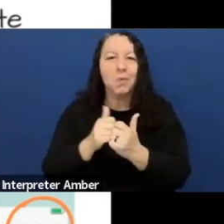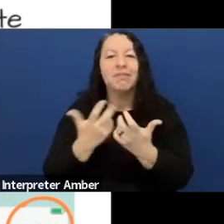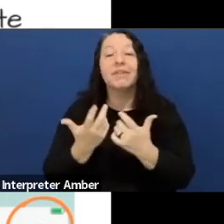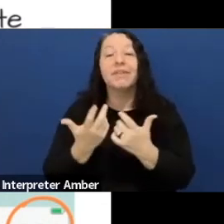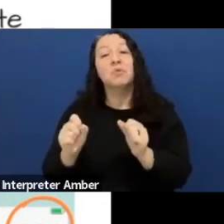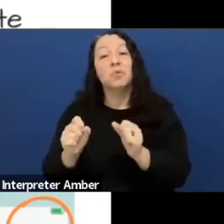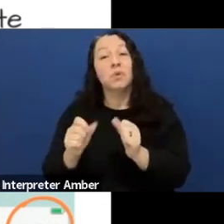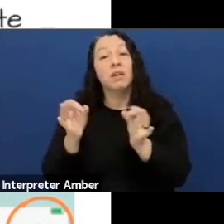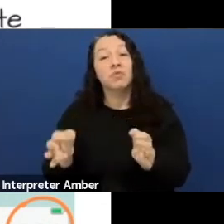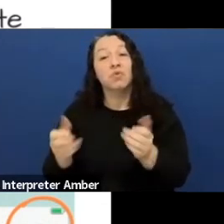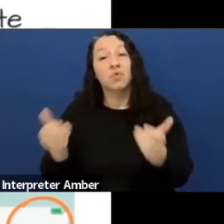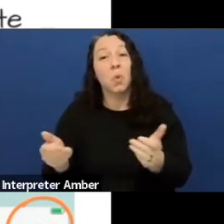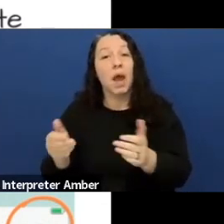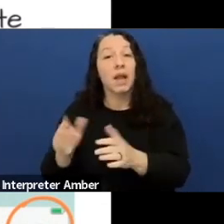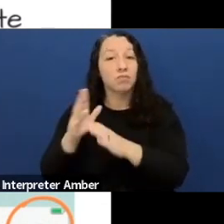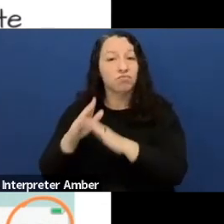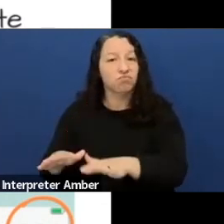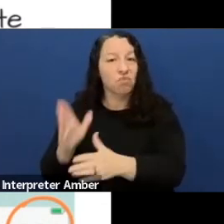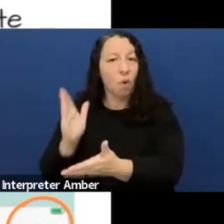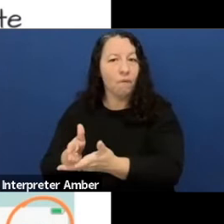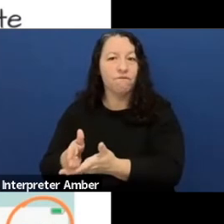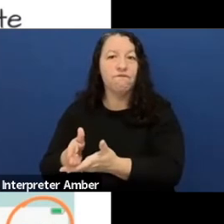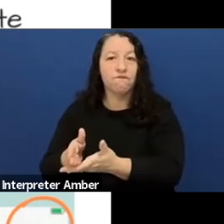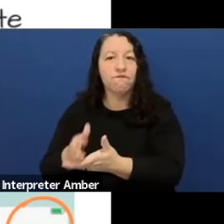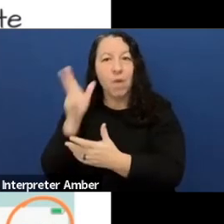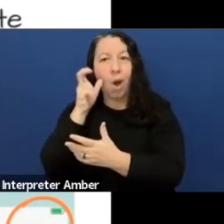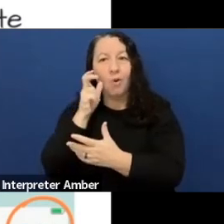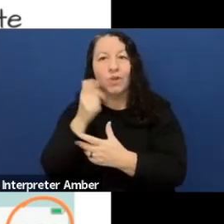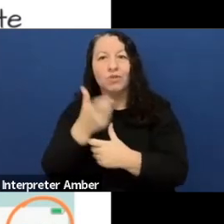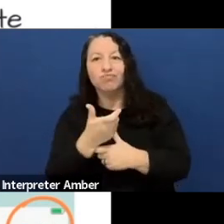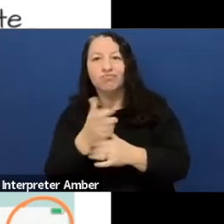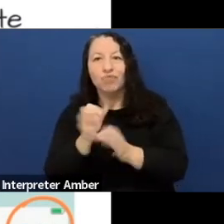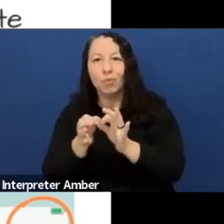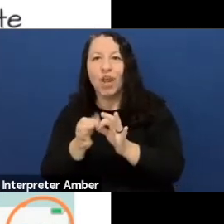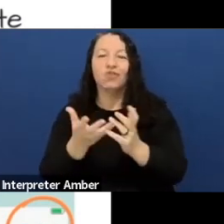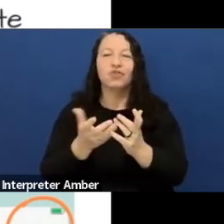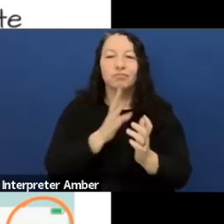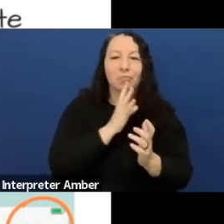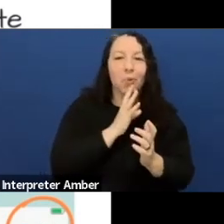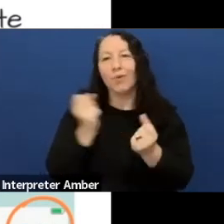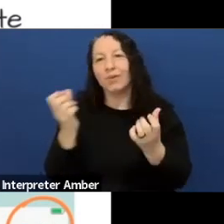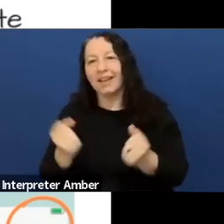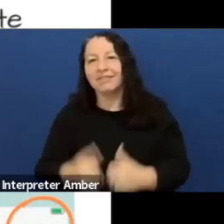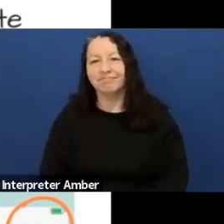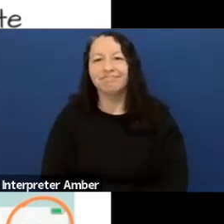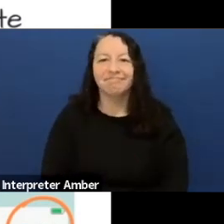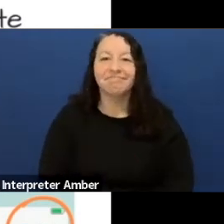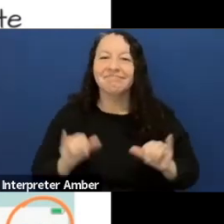in and you can also choose to silence the original audio so you can just listen to the interpretation system only